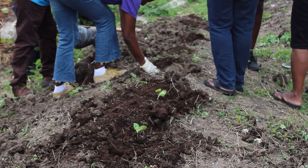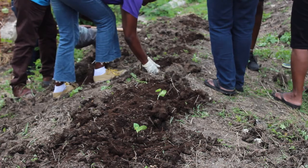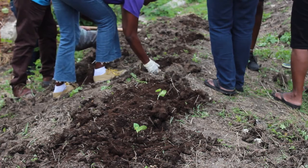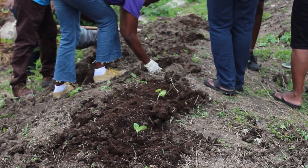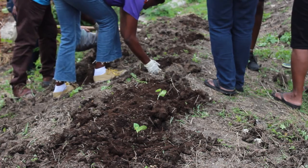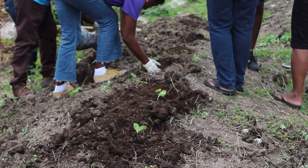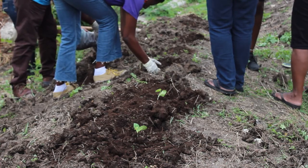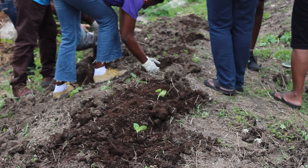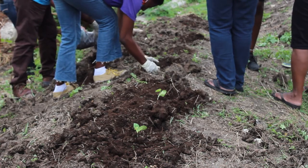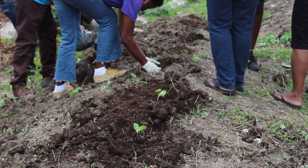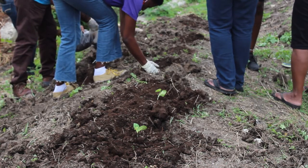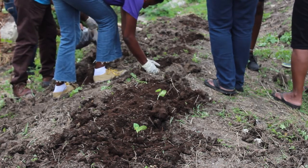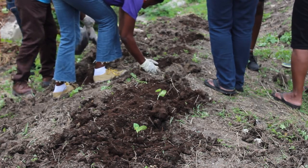uh